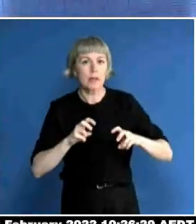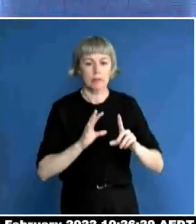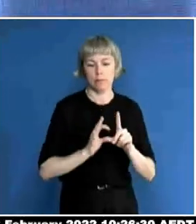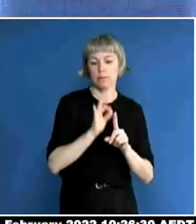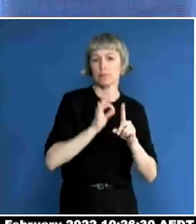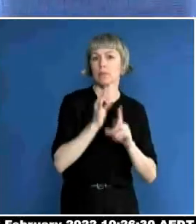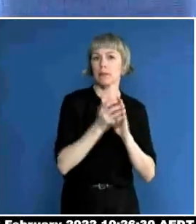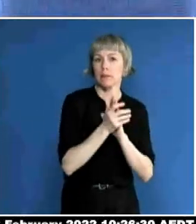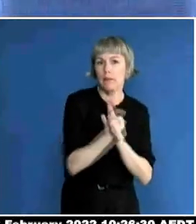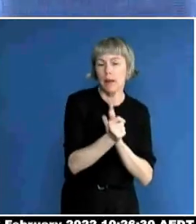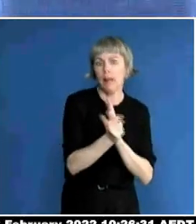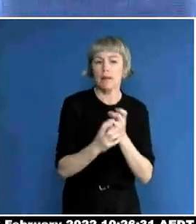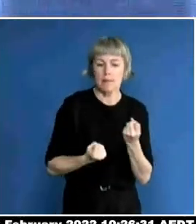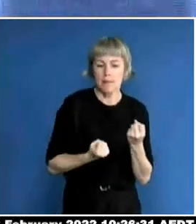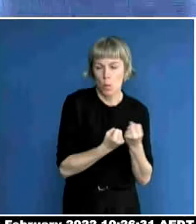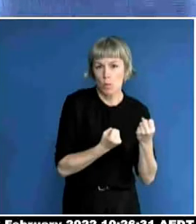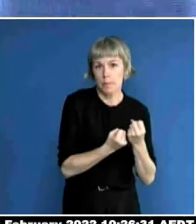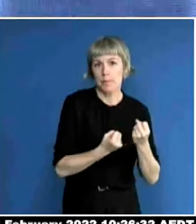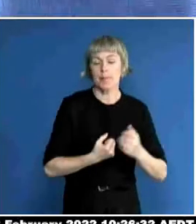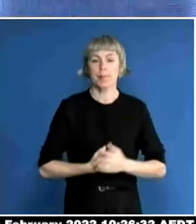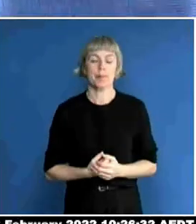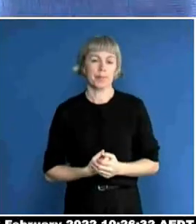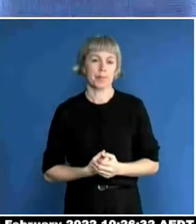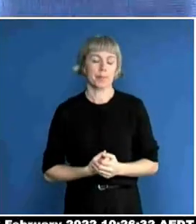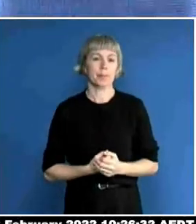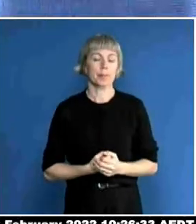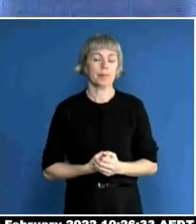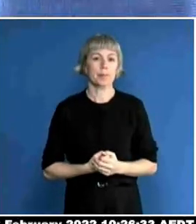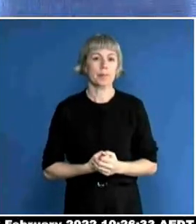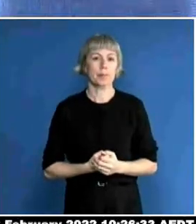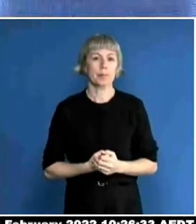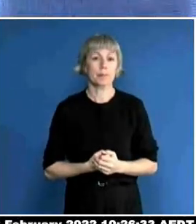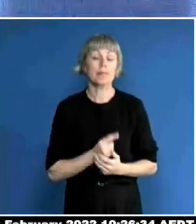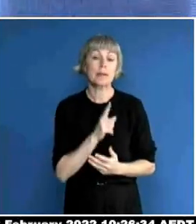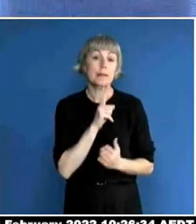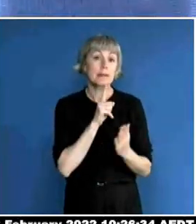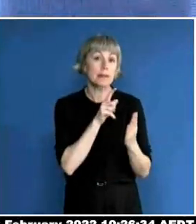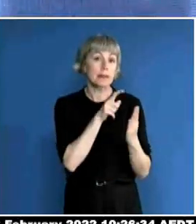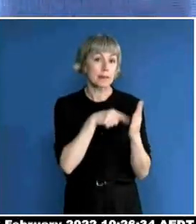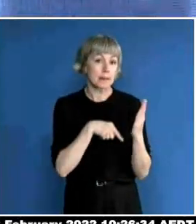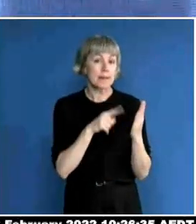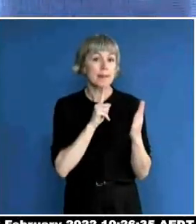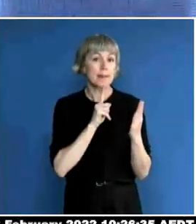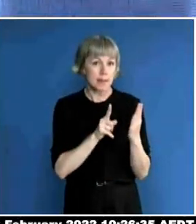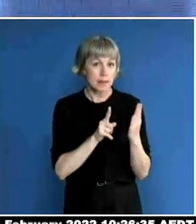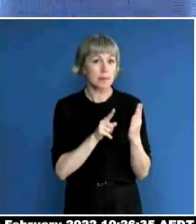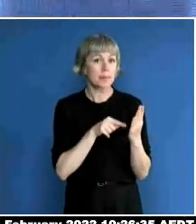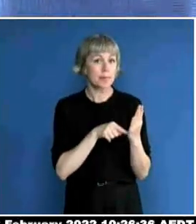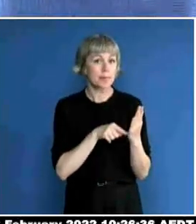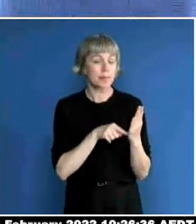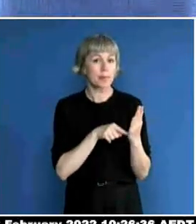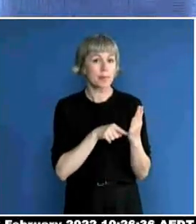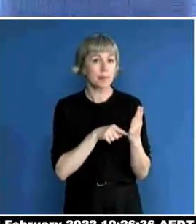It notes this: "People with disability who experience significant barriers to employment may need